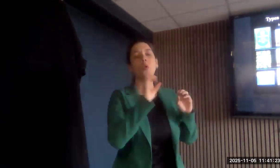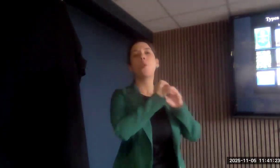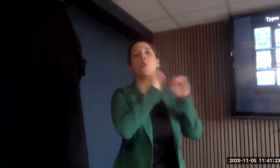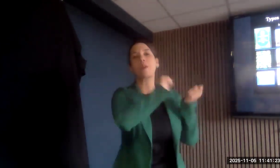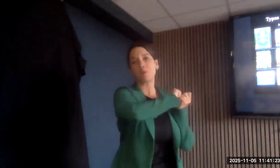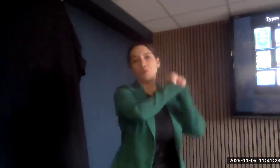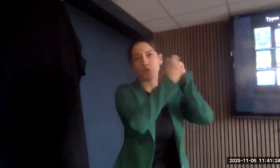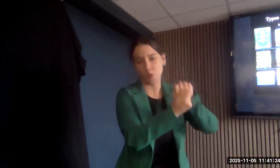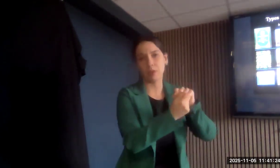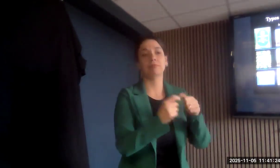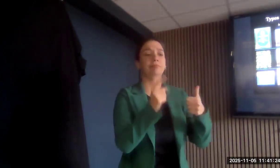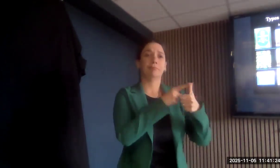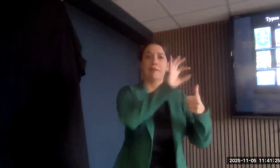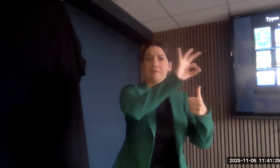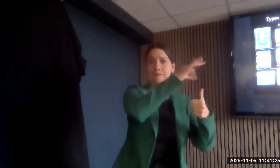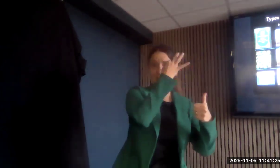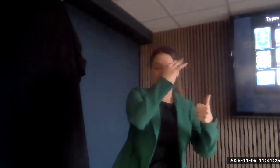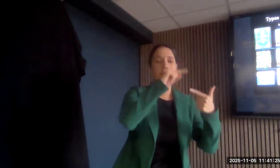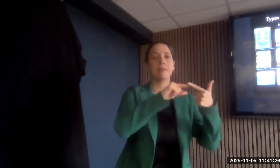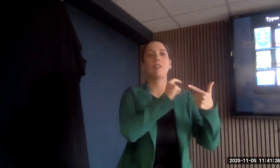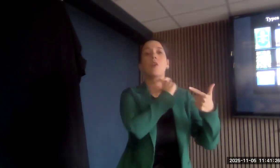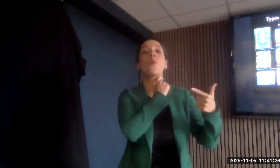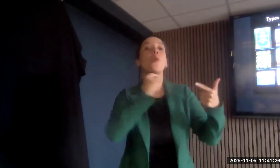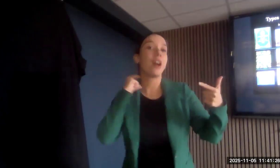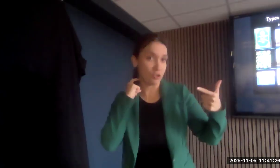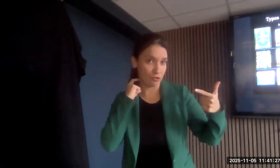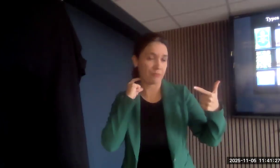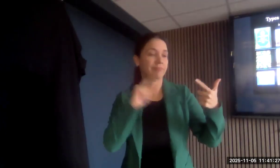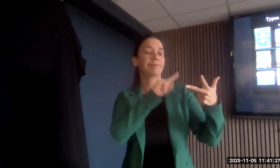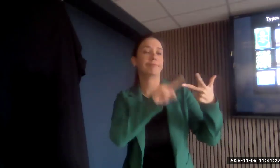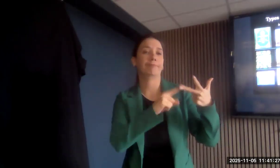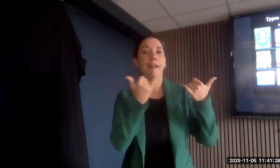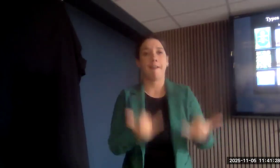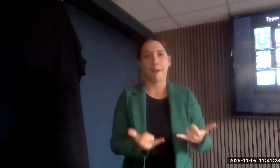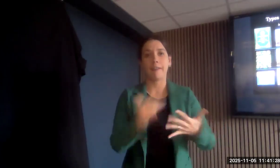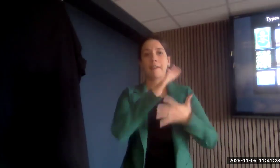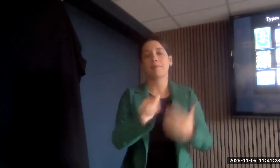So we have the DeGamma text, the first text, and then also we have the text from Oates, and then we have ma more recent.